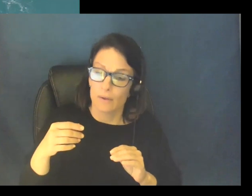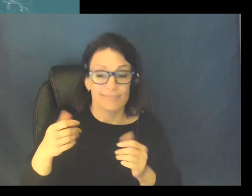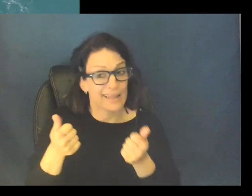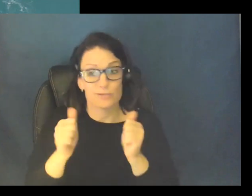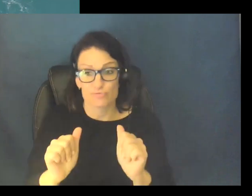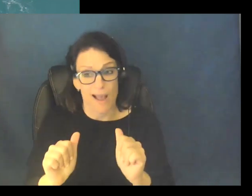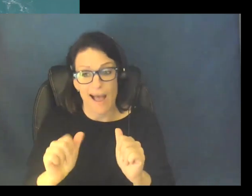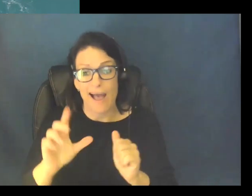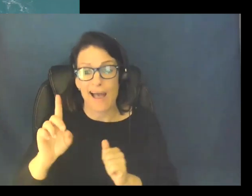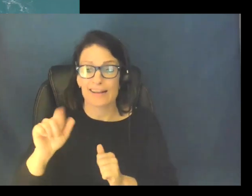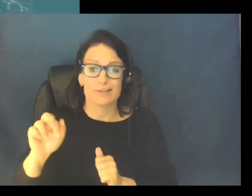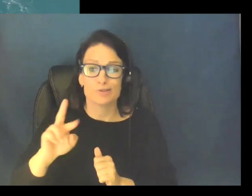But, uhm, really, I think what we've been doing in the past as we have identified is not really getting it done, and there is a better way of turning the boat and really making it so that the Commonwealth can be a leader in finding solutions for promoting biodiversity as we move forward. Thank you very much.